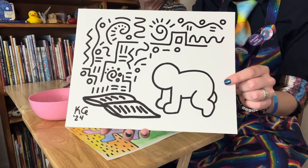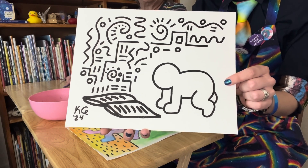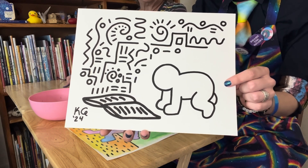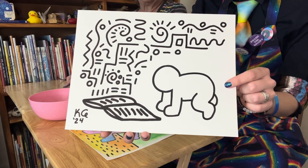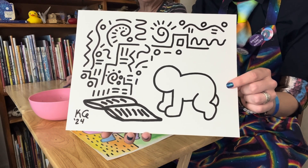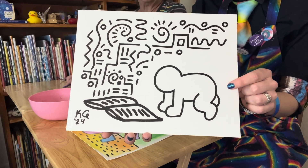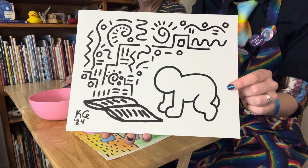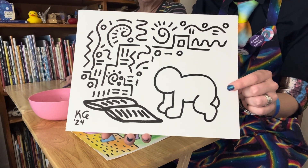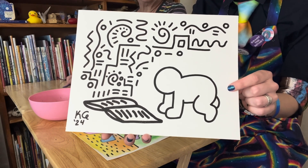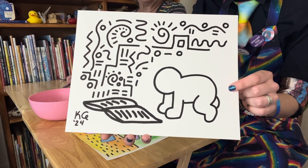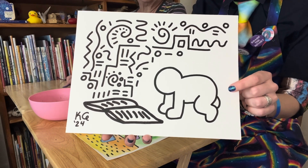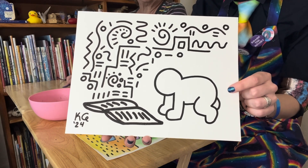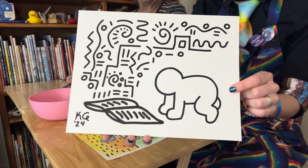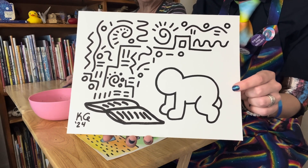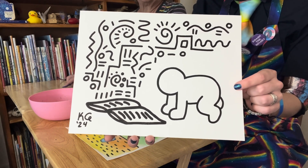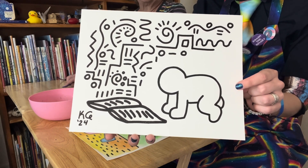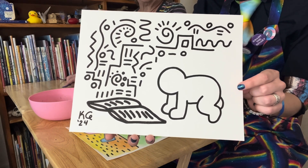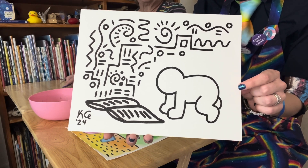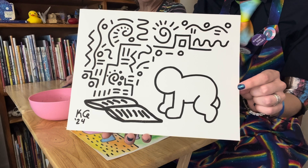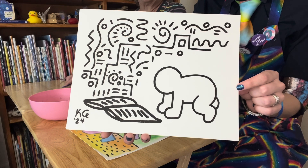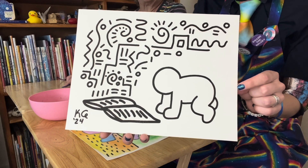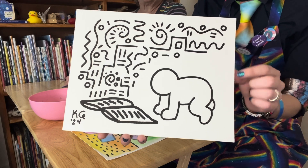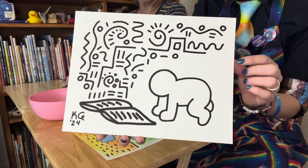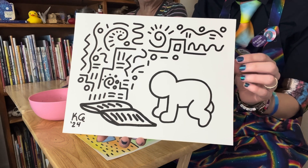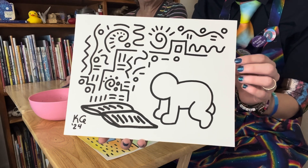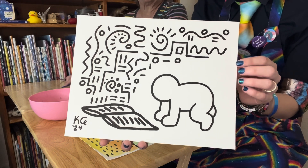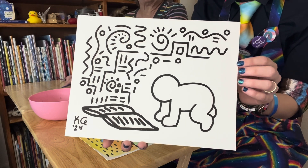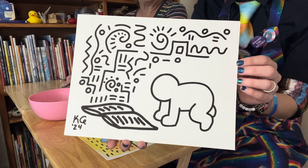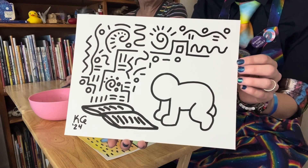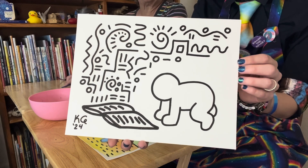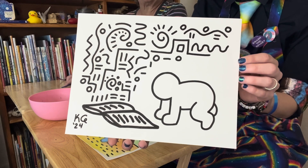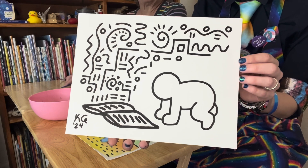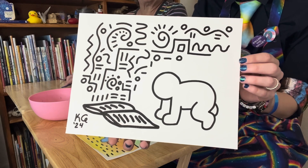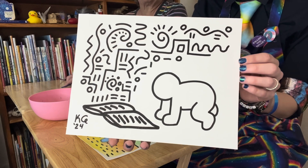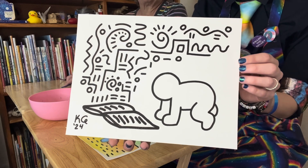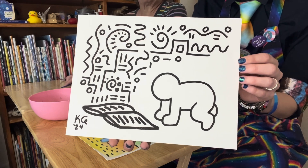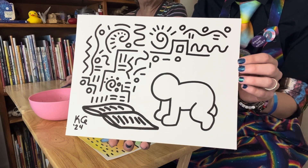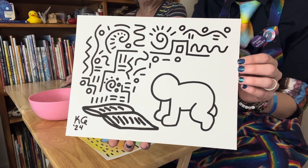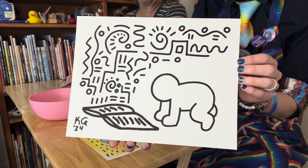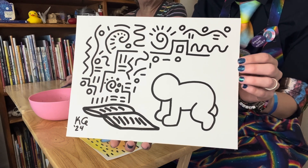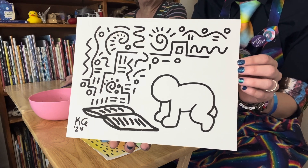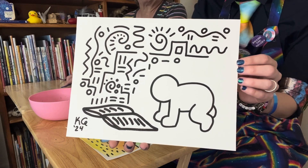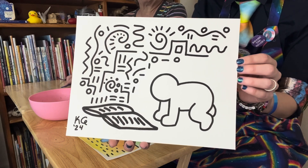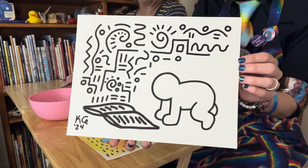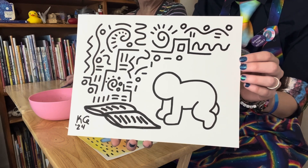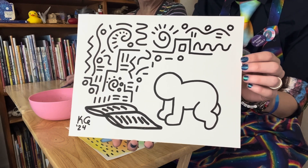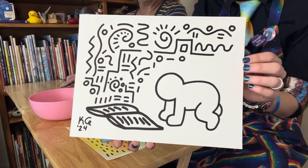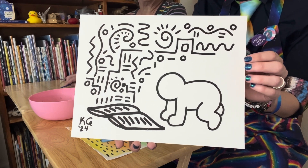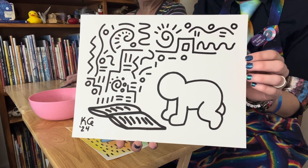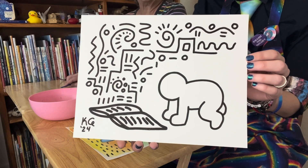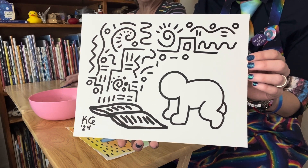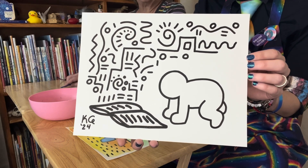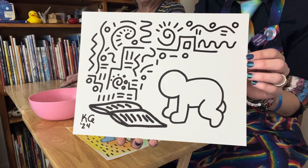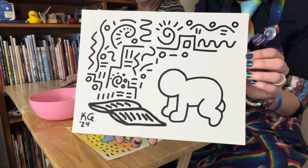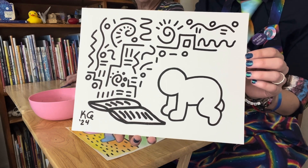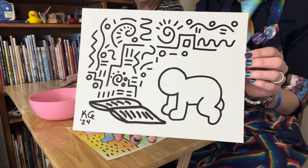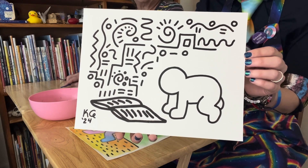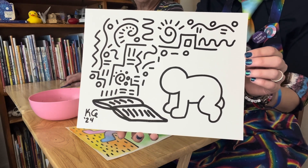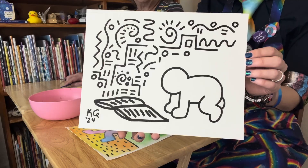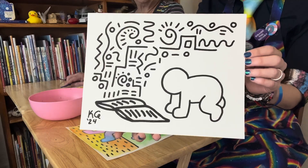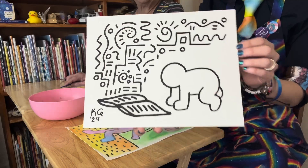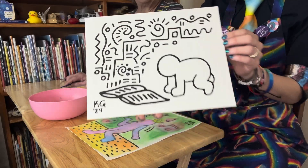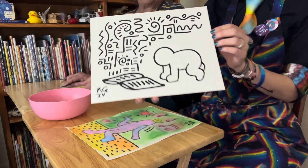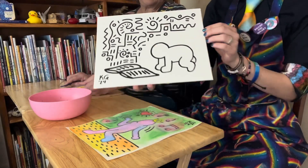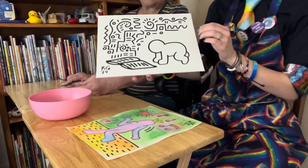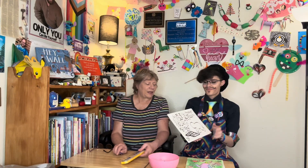baby character is actually called the radiant baby from Keith Haring's actual art. So, yeah. BARB: Cool! I